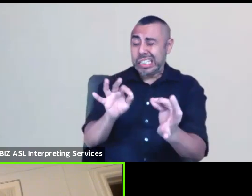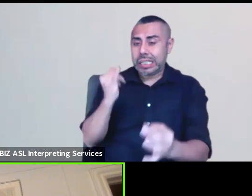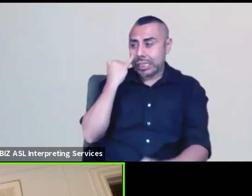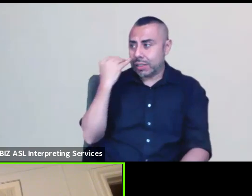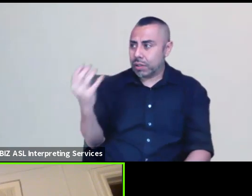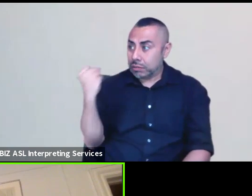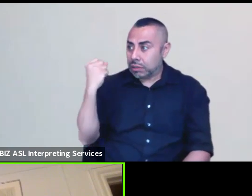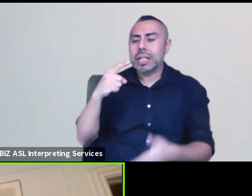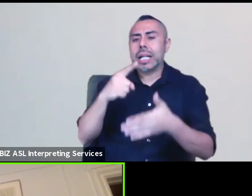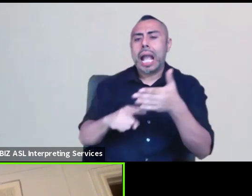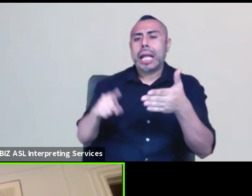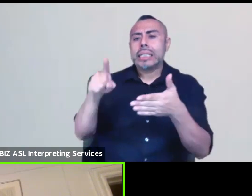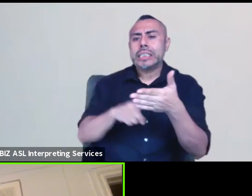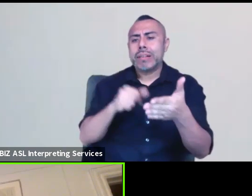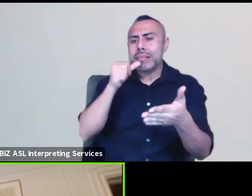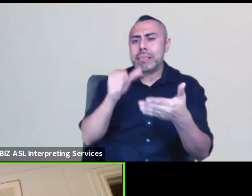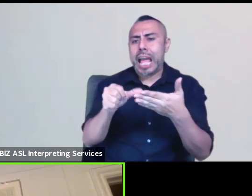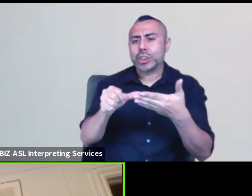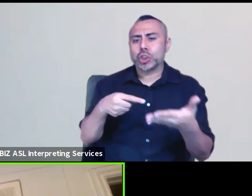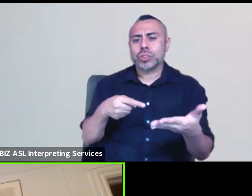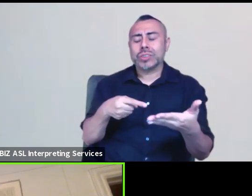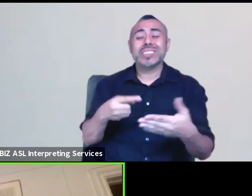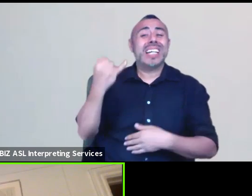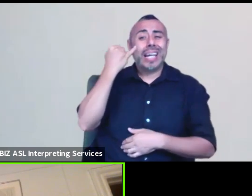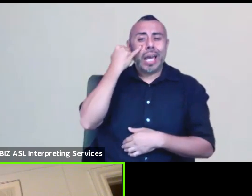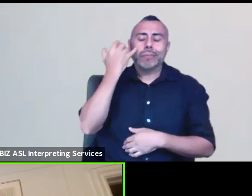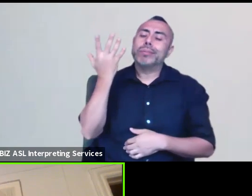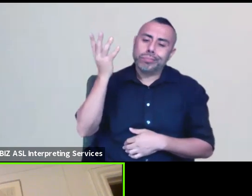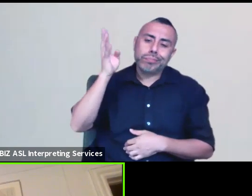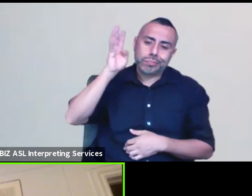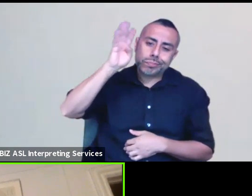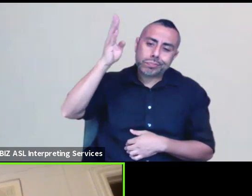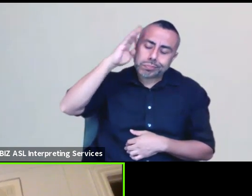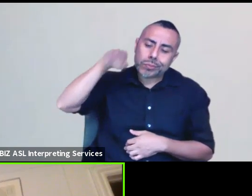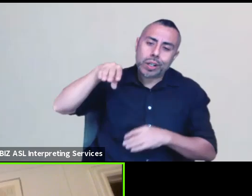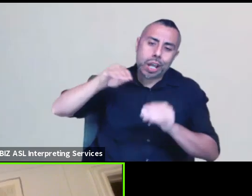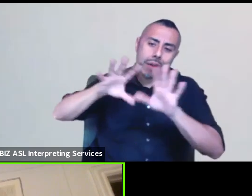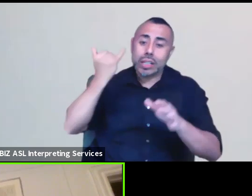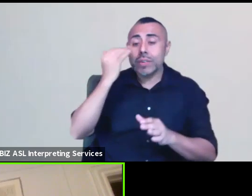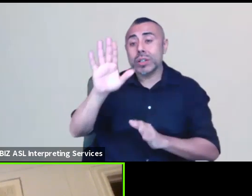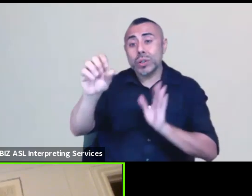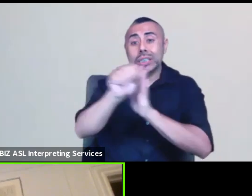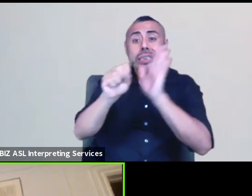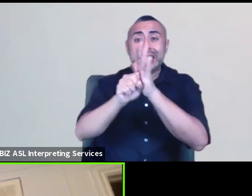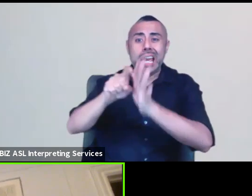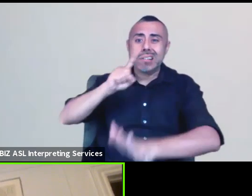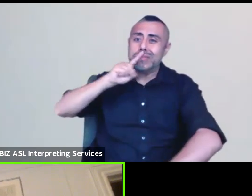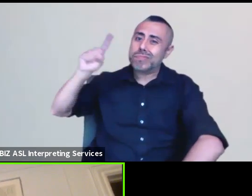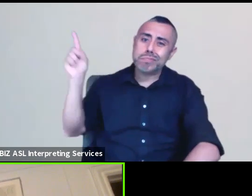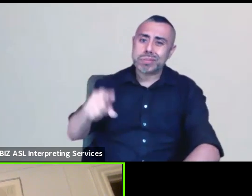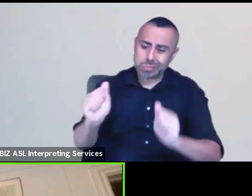Obviously, if your state has canceled all activities, you're fine, but ideally a cancellation letter.